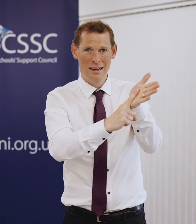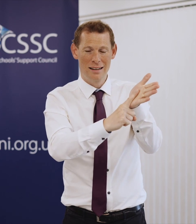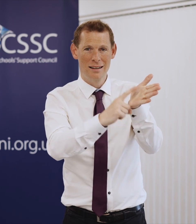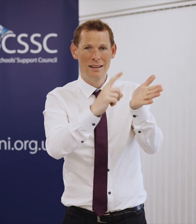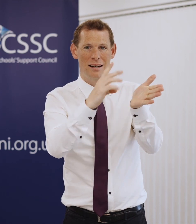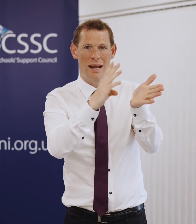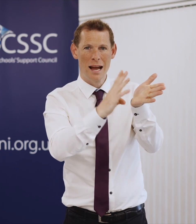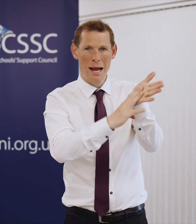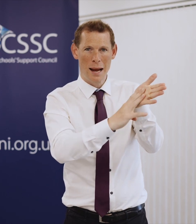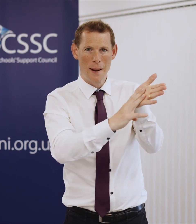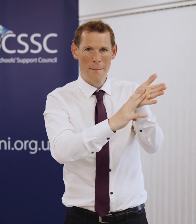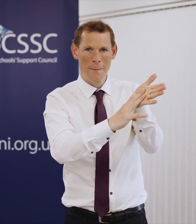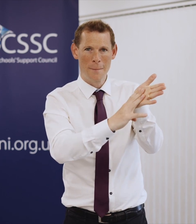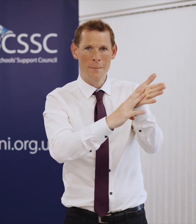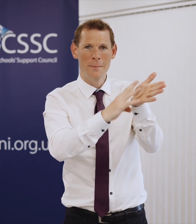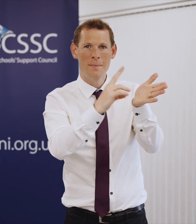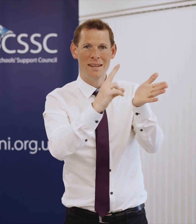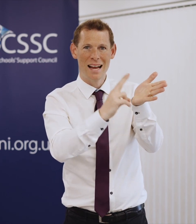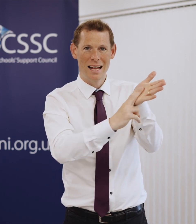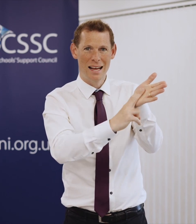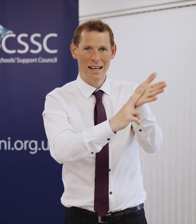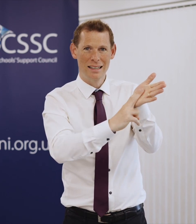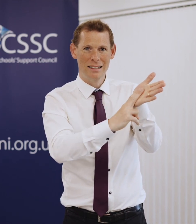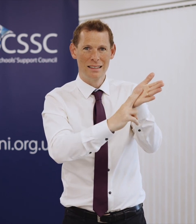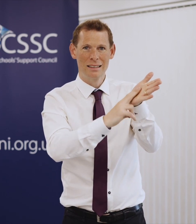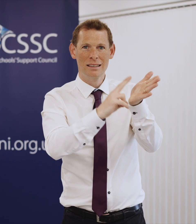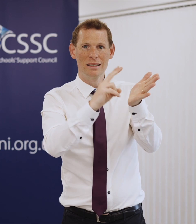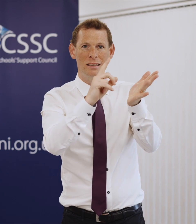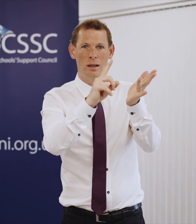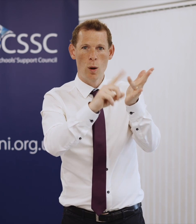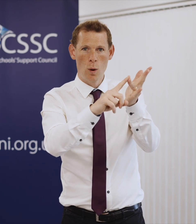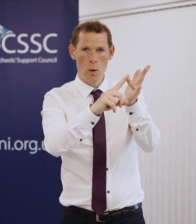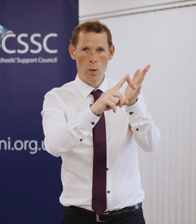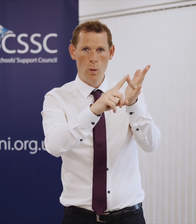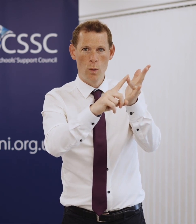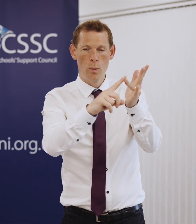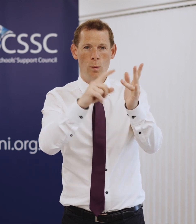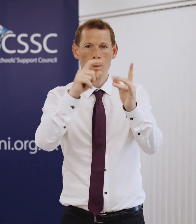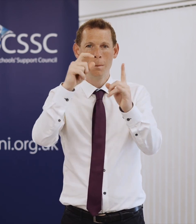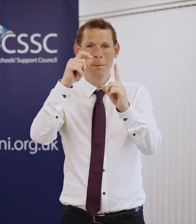L M N O